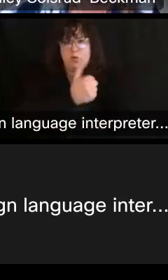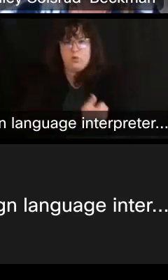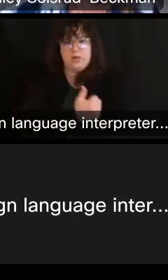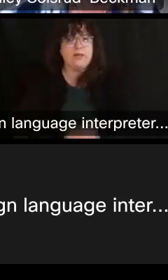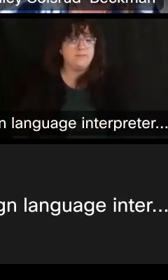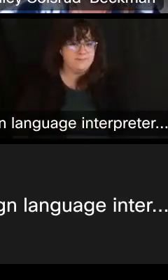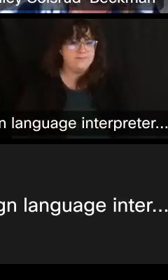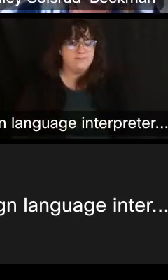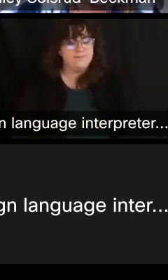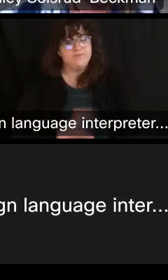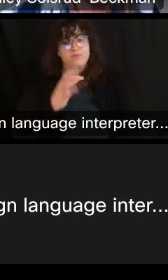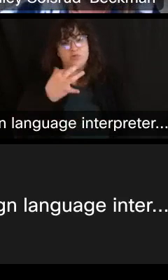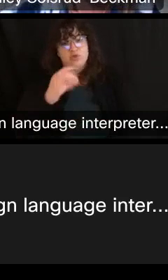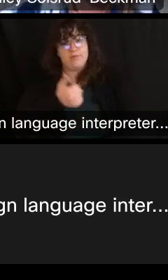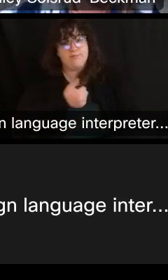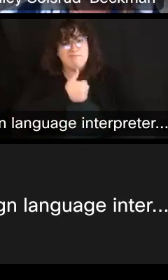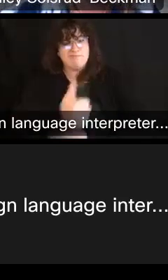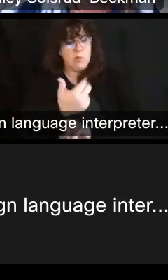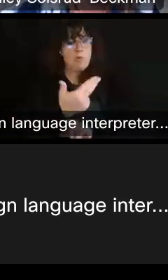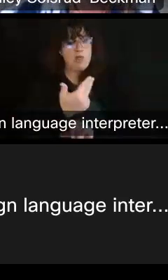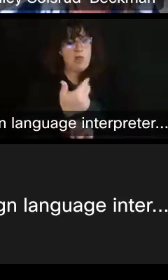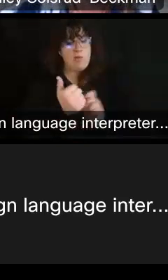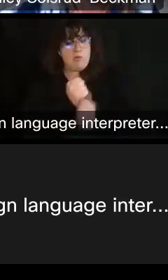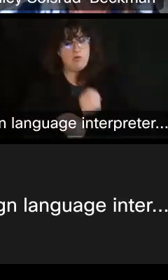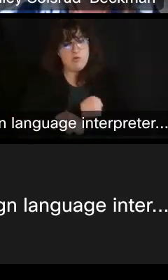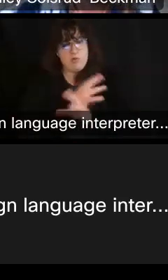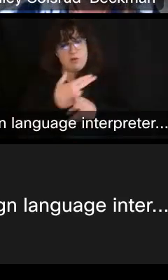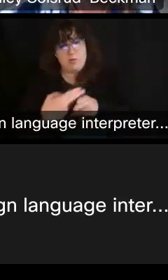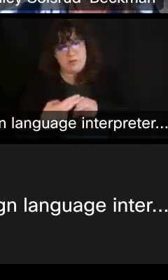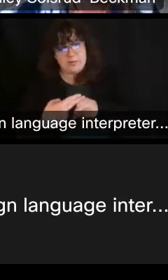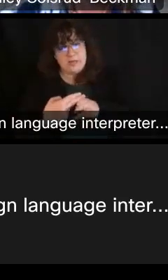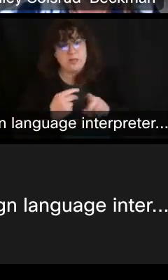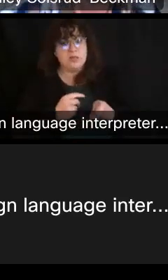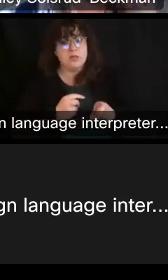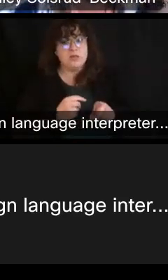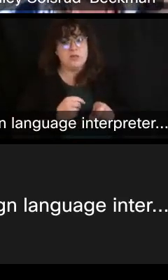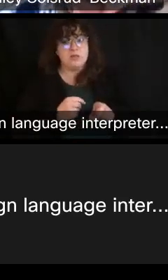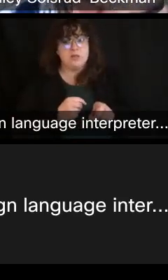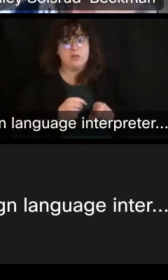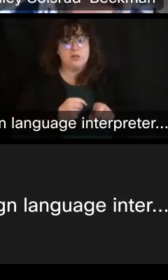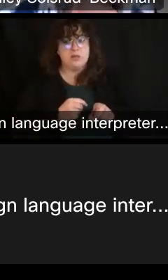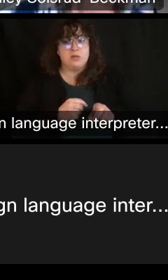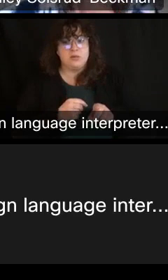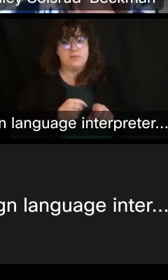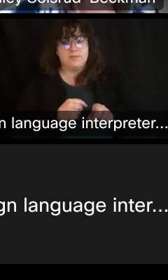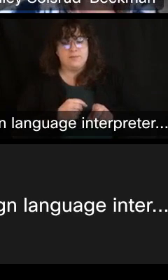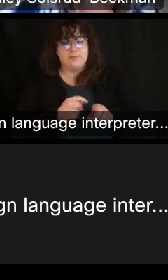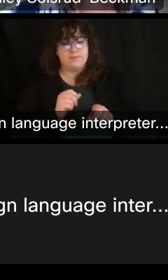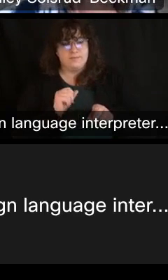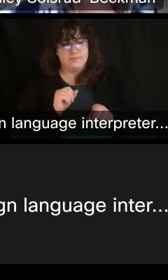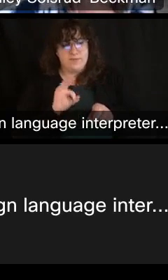placed in a hotel with crisis respite. If there there's multiple stipulations that I won't go